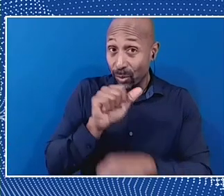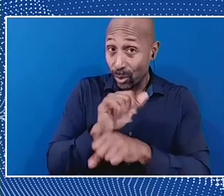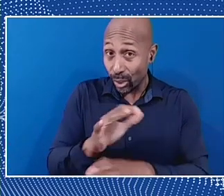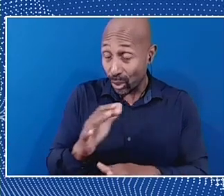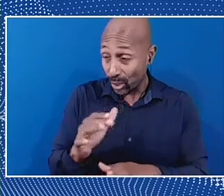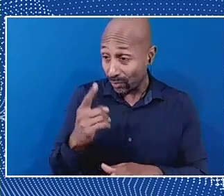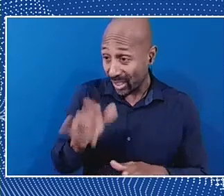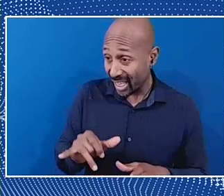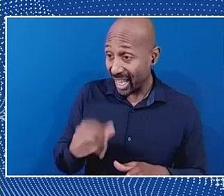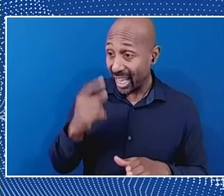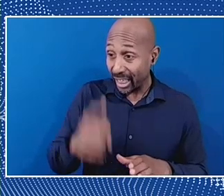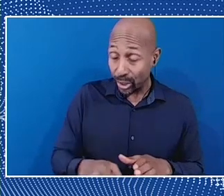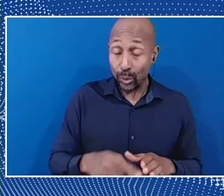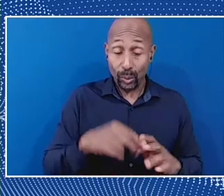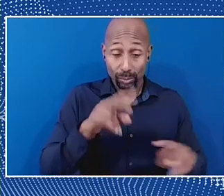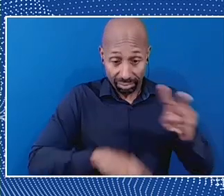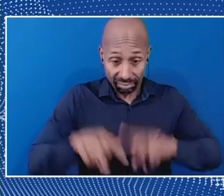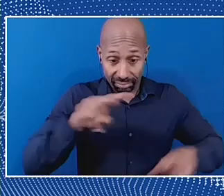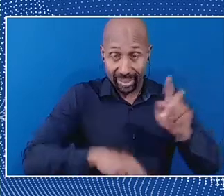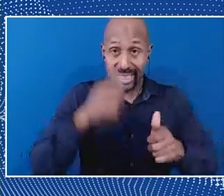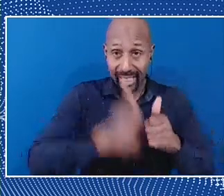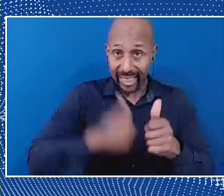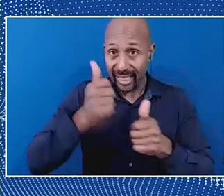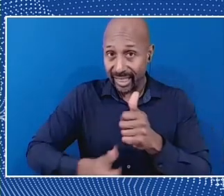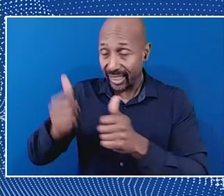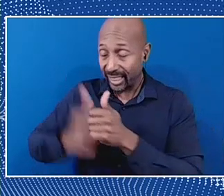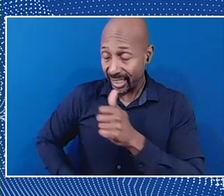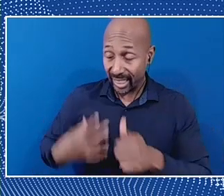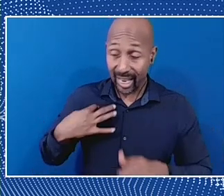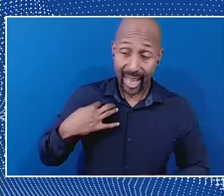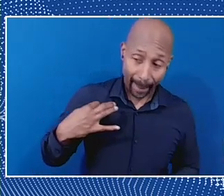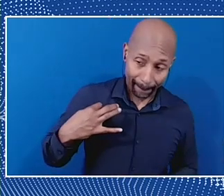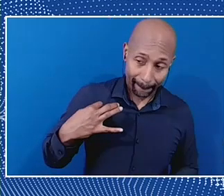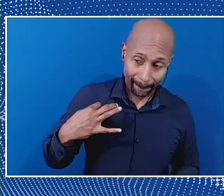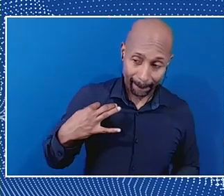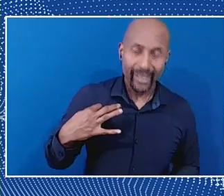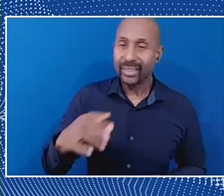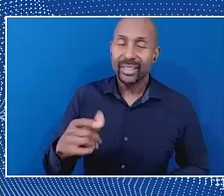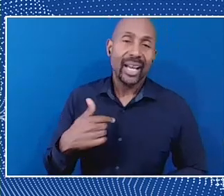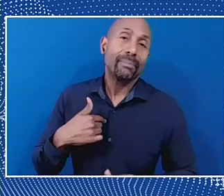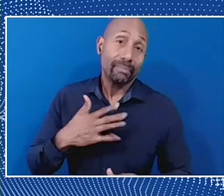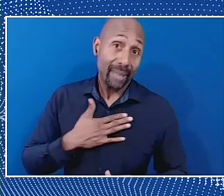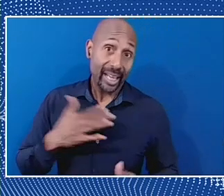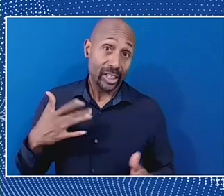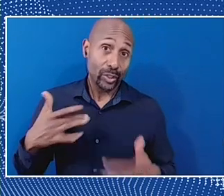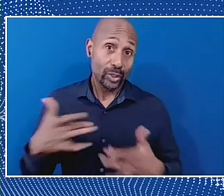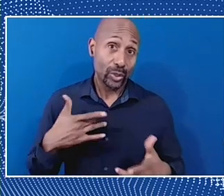applications? So I'm just- I'm a little concerned with, you know, having folks